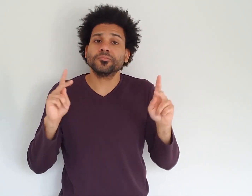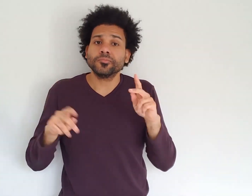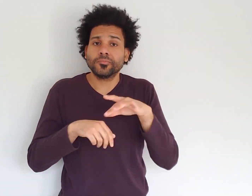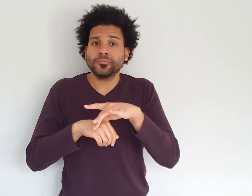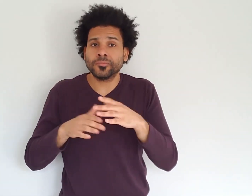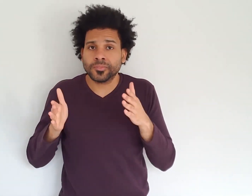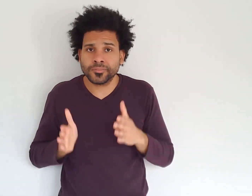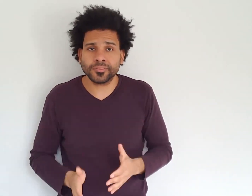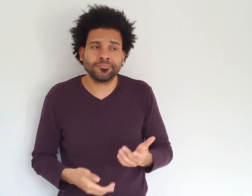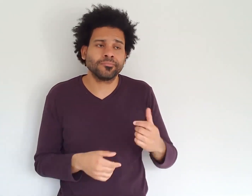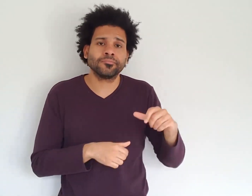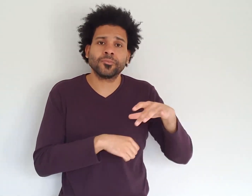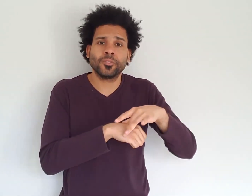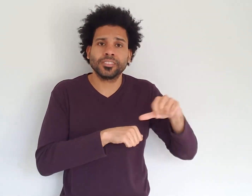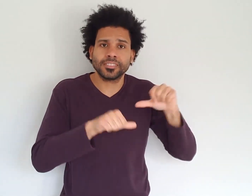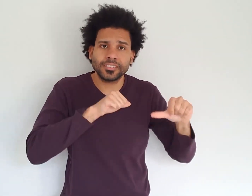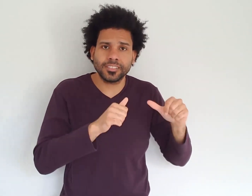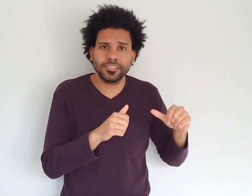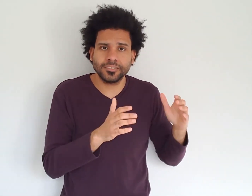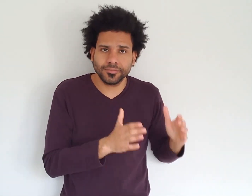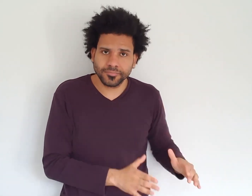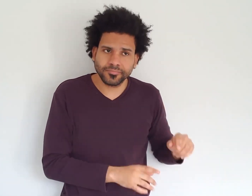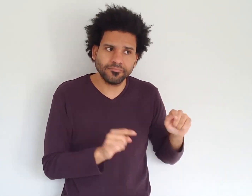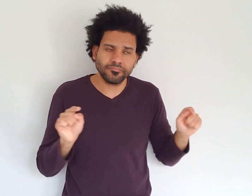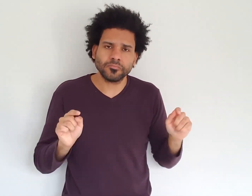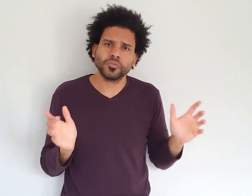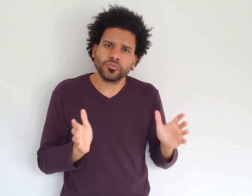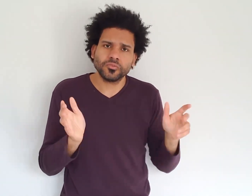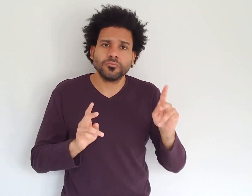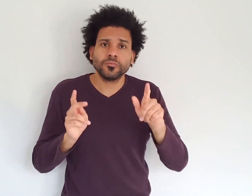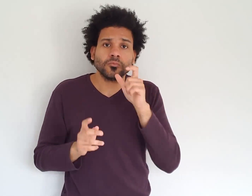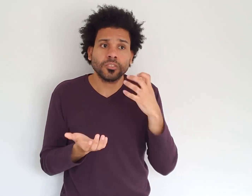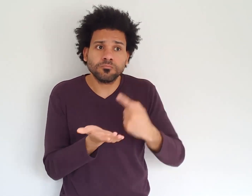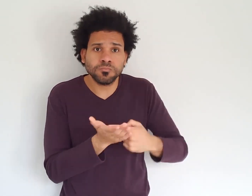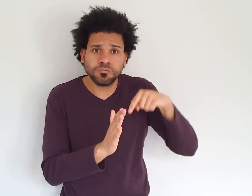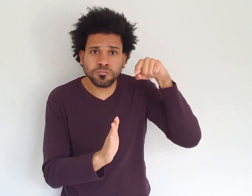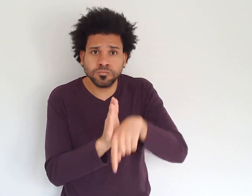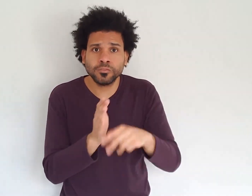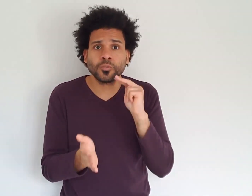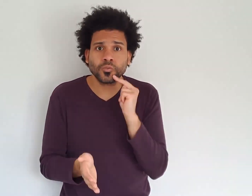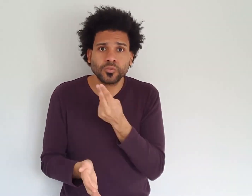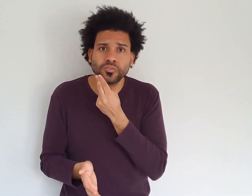Geologists and scientists encourage people to use the dietary element as a term in the immense discussion